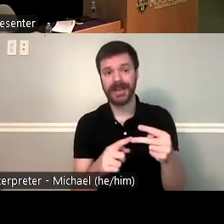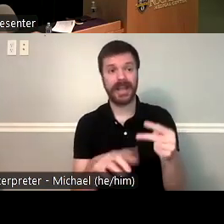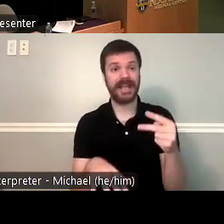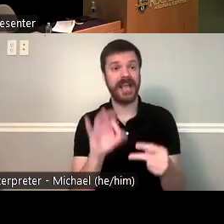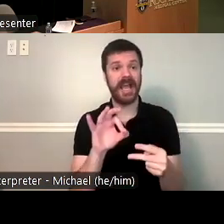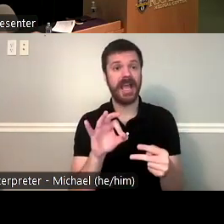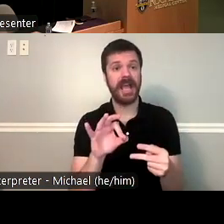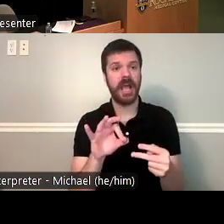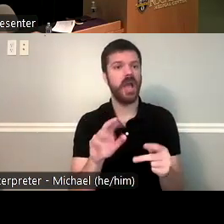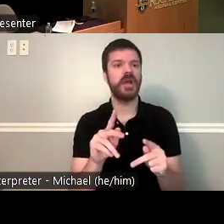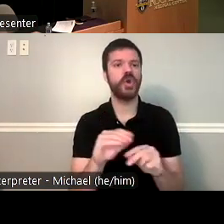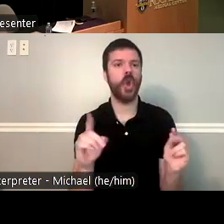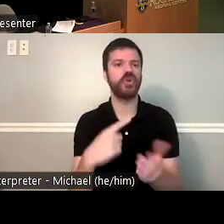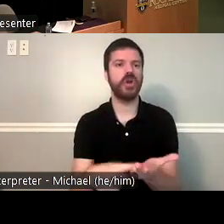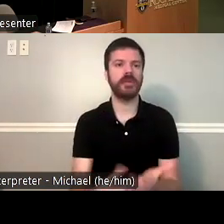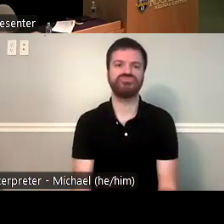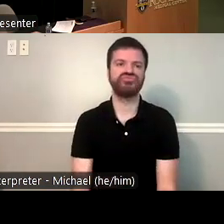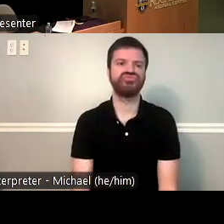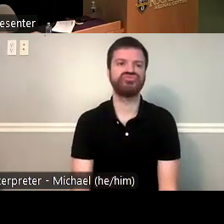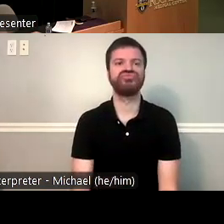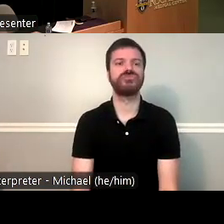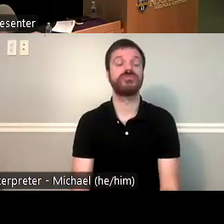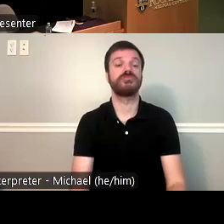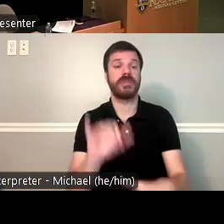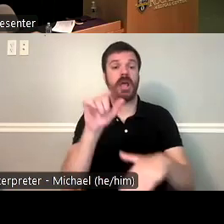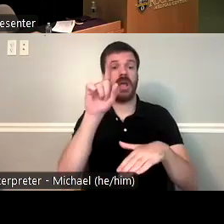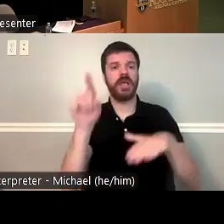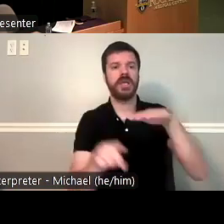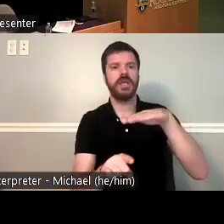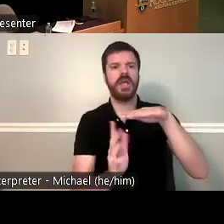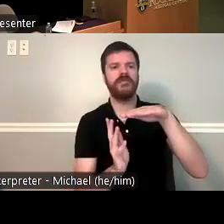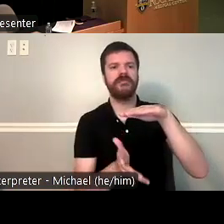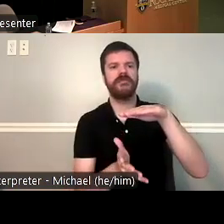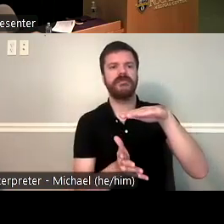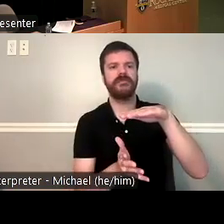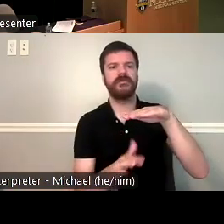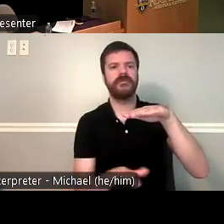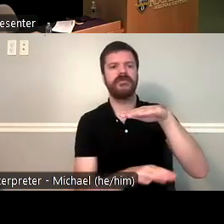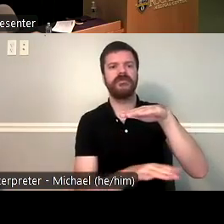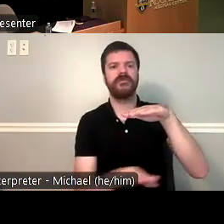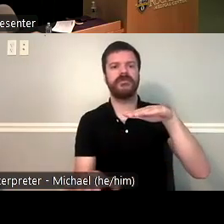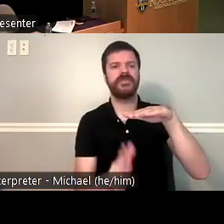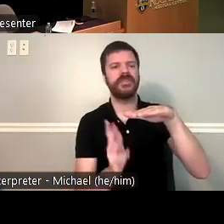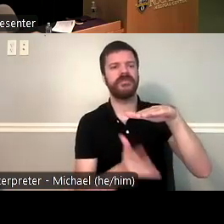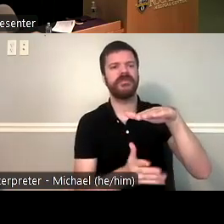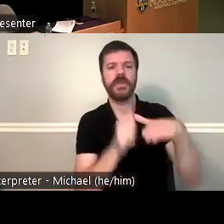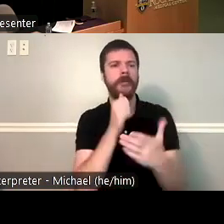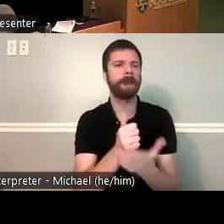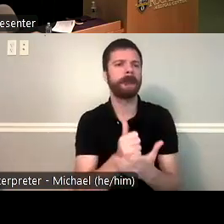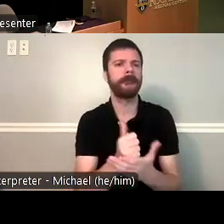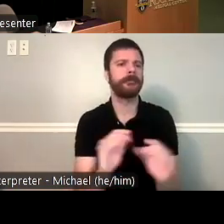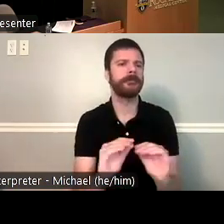talked about it it just went underground no one ever helped them with it and it now was surfacing